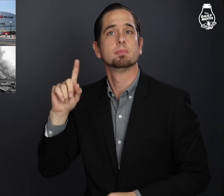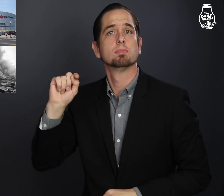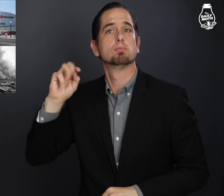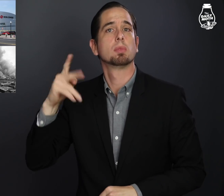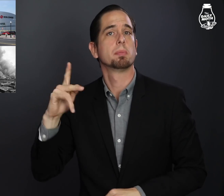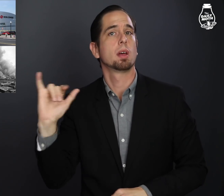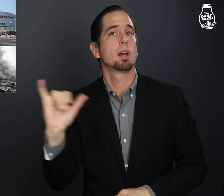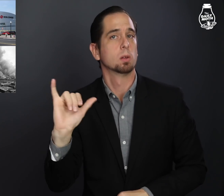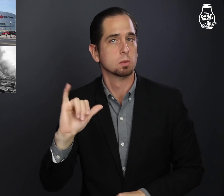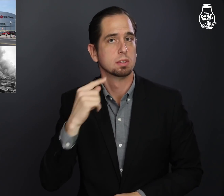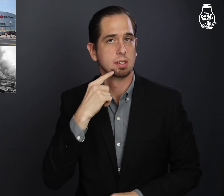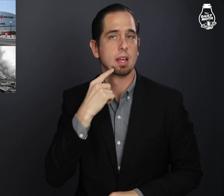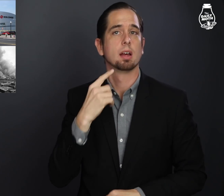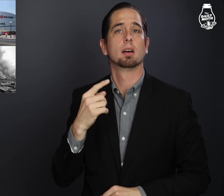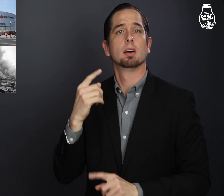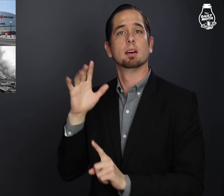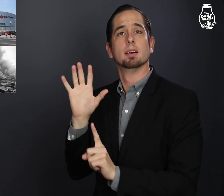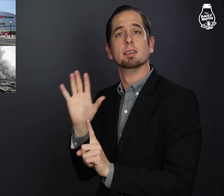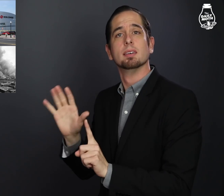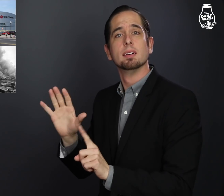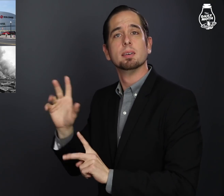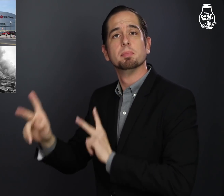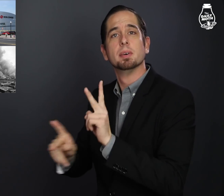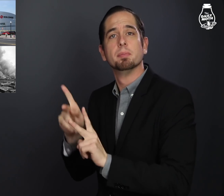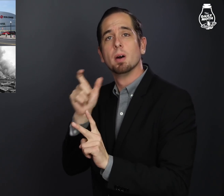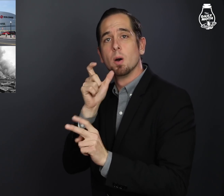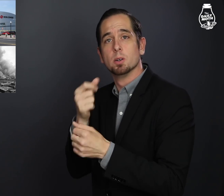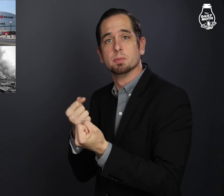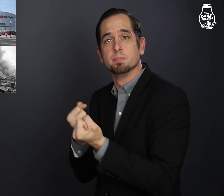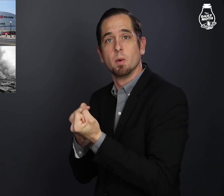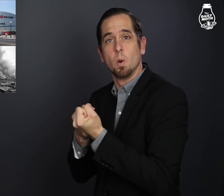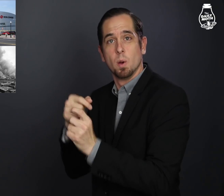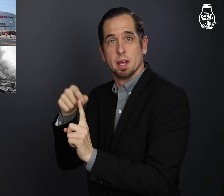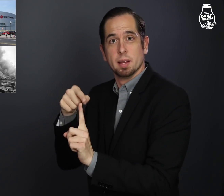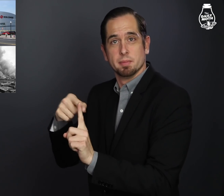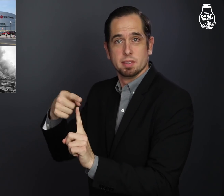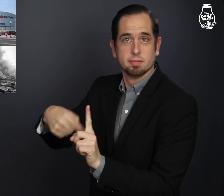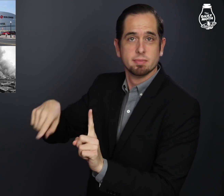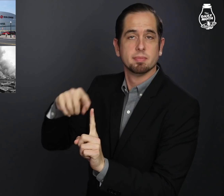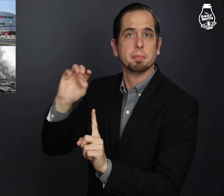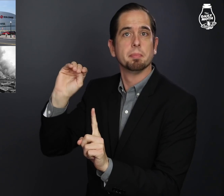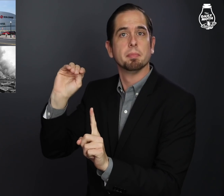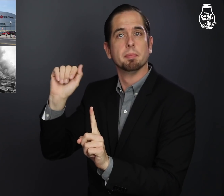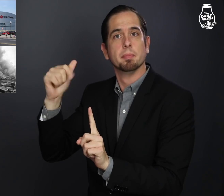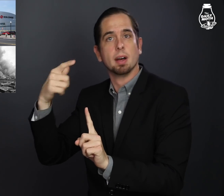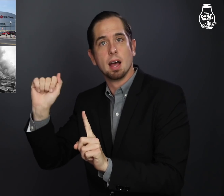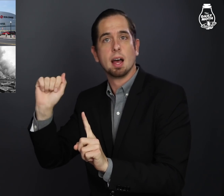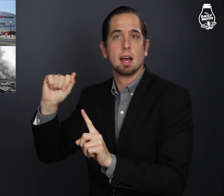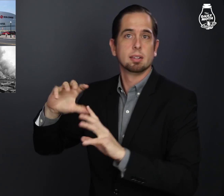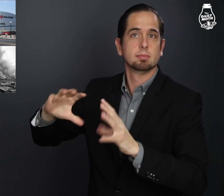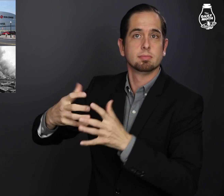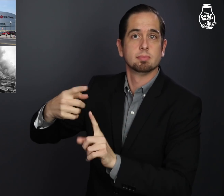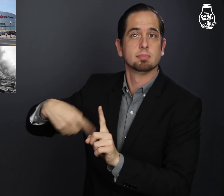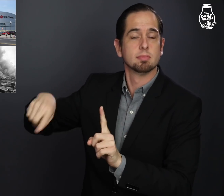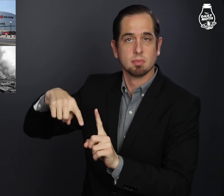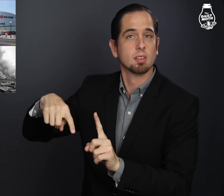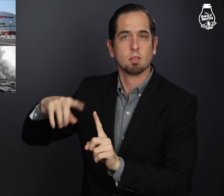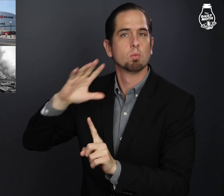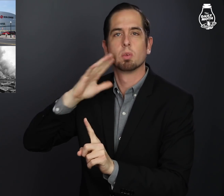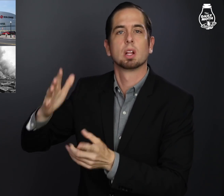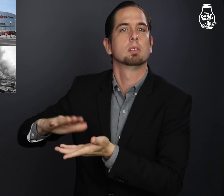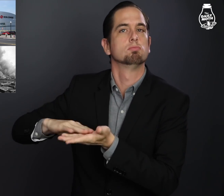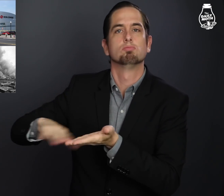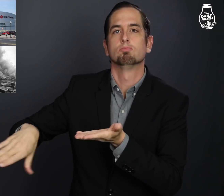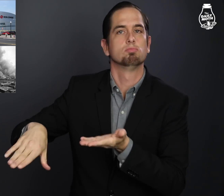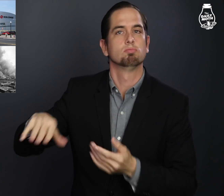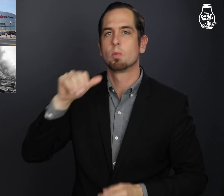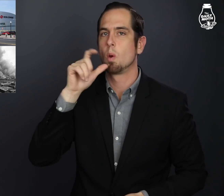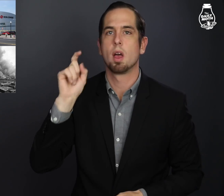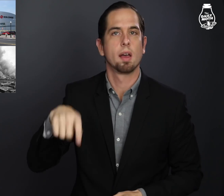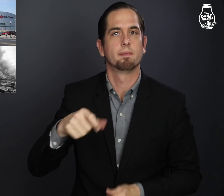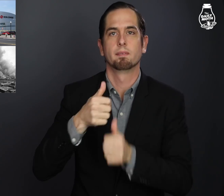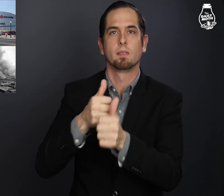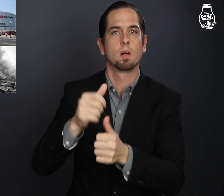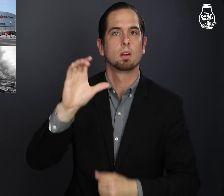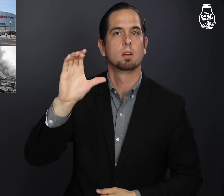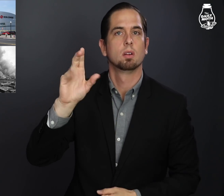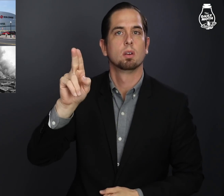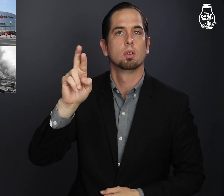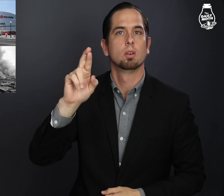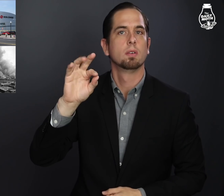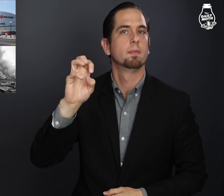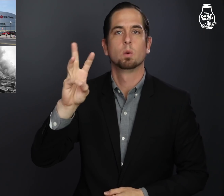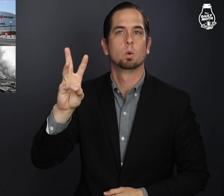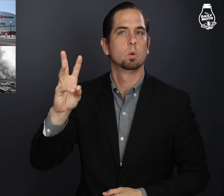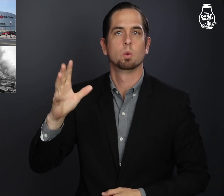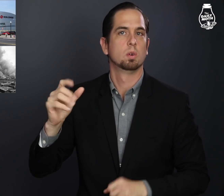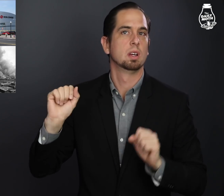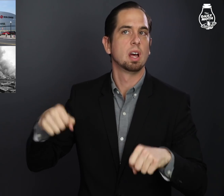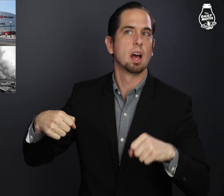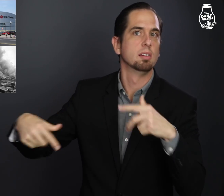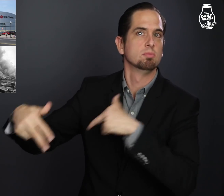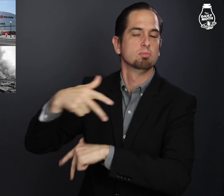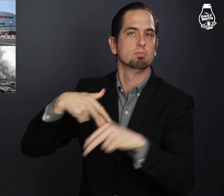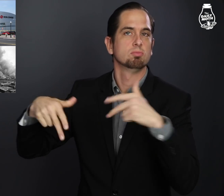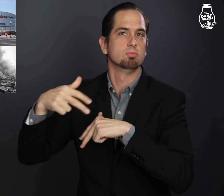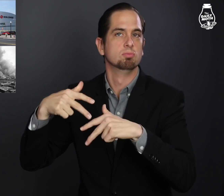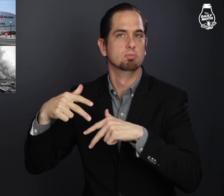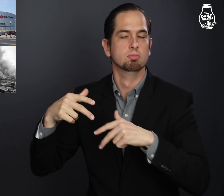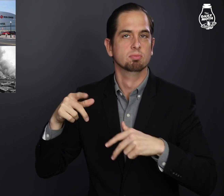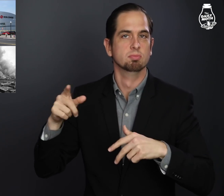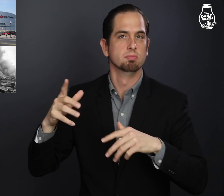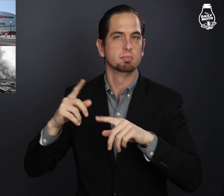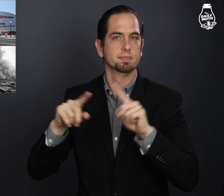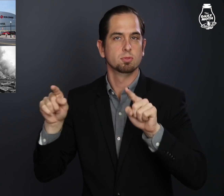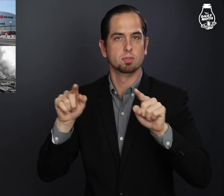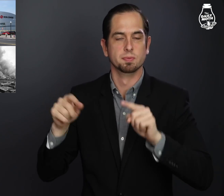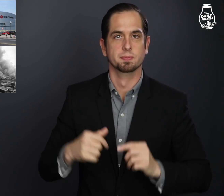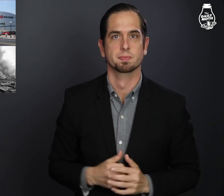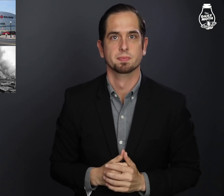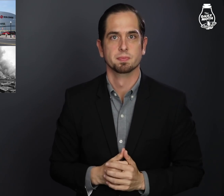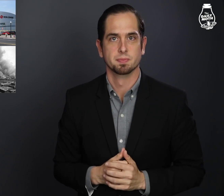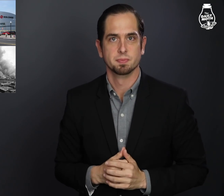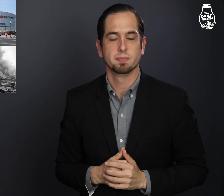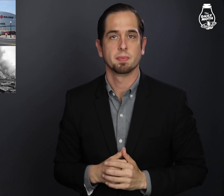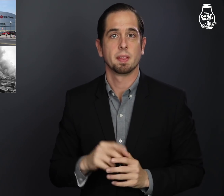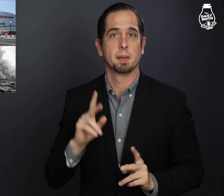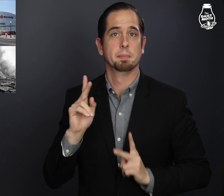He also said his supporters would be exempt from the curfew.